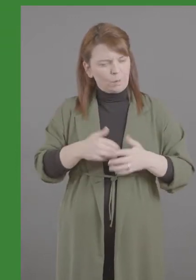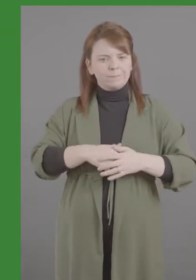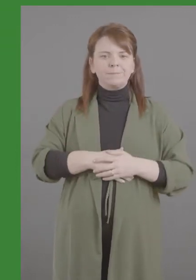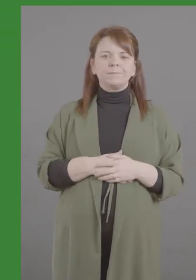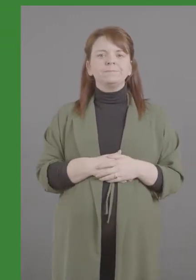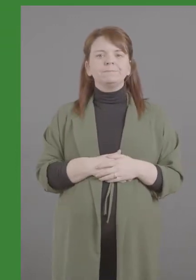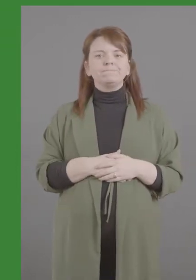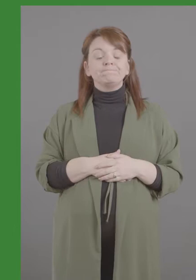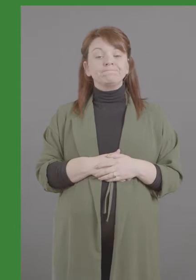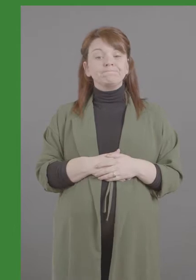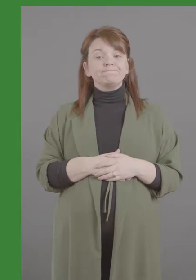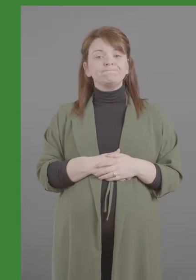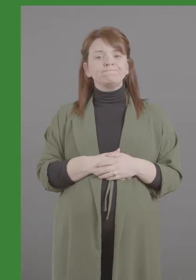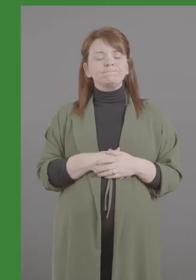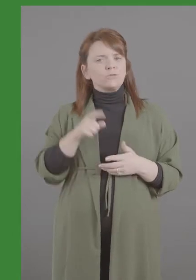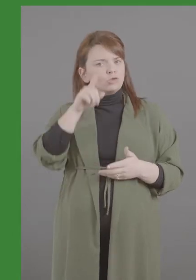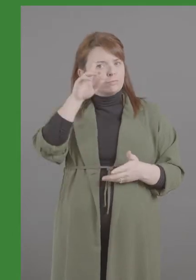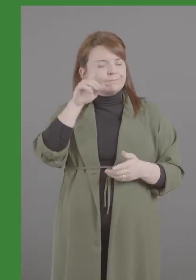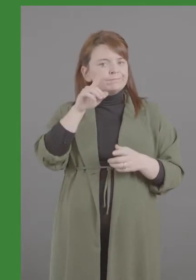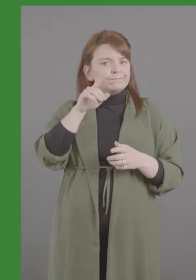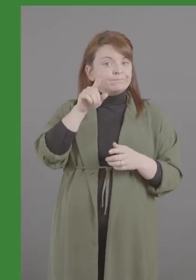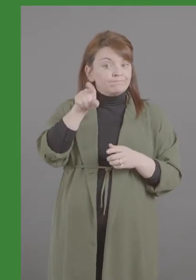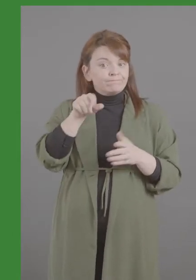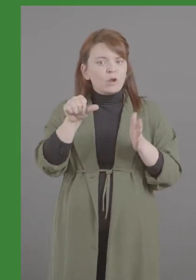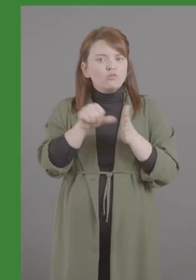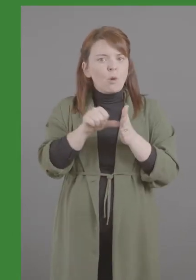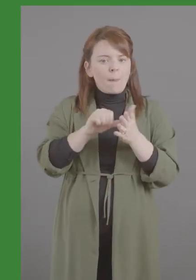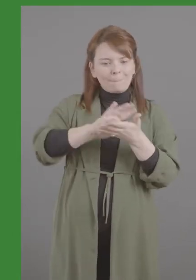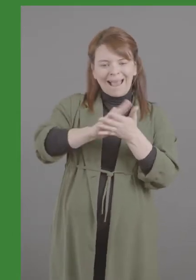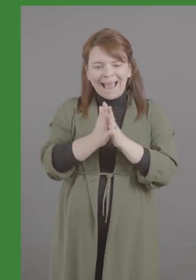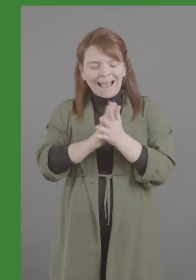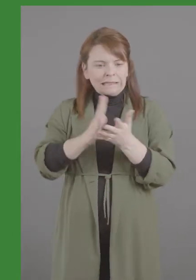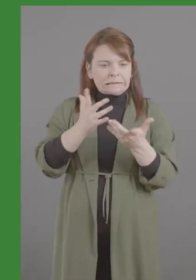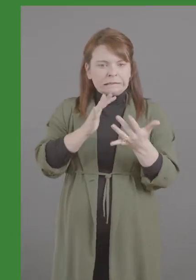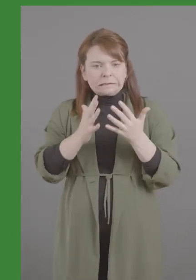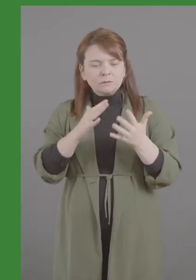test kit? Please note if you have problems with your hands or vision